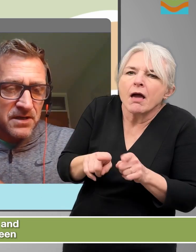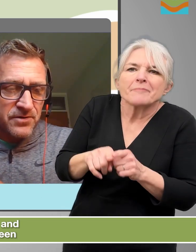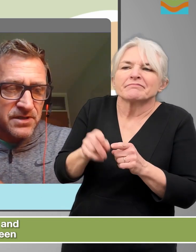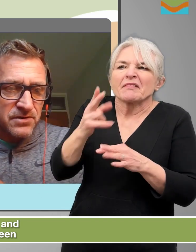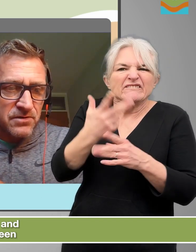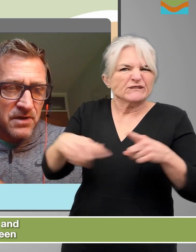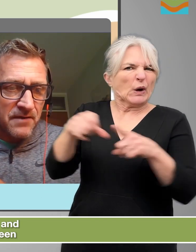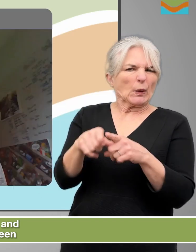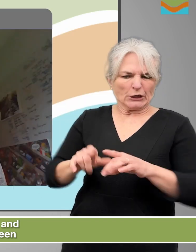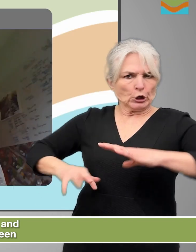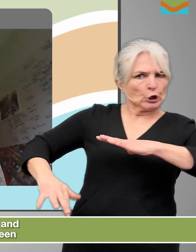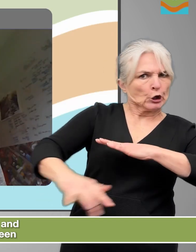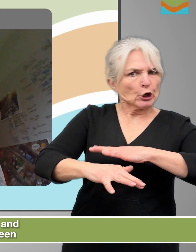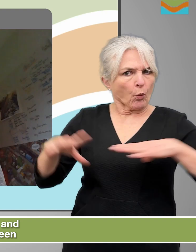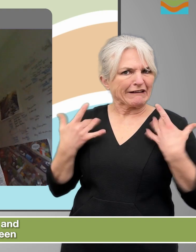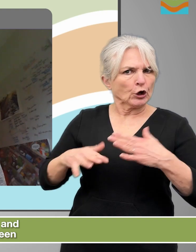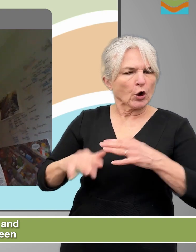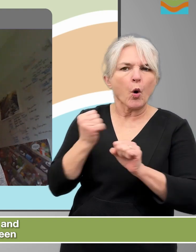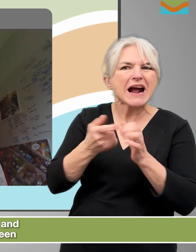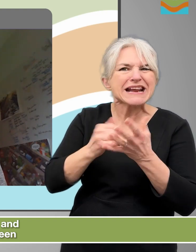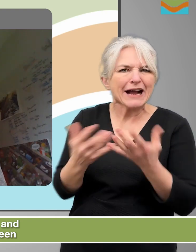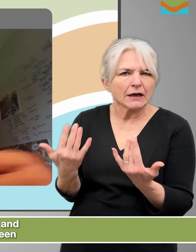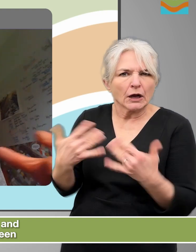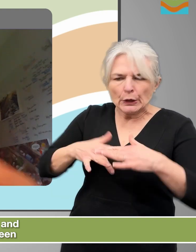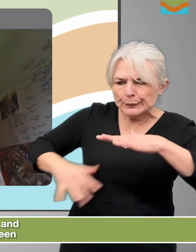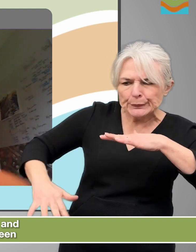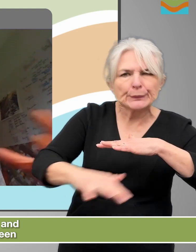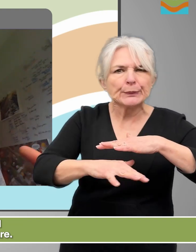alluded to fluids and gases and energy that moves in between